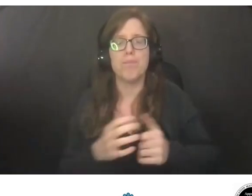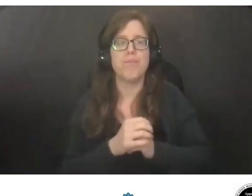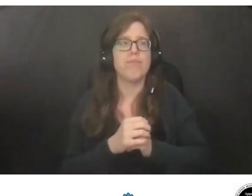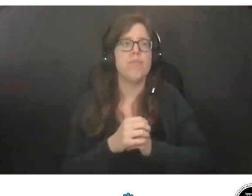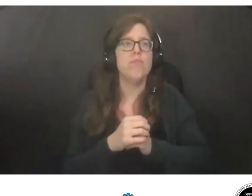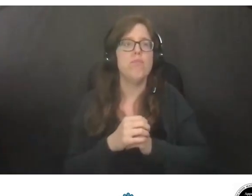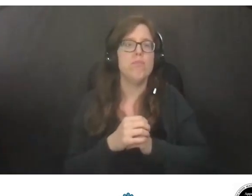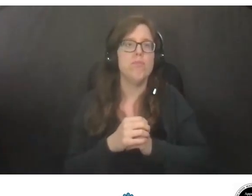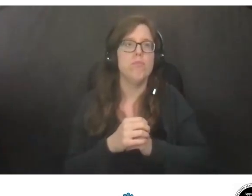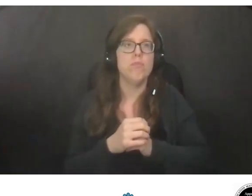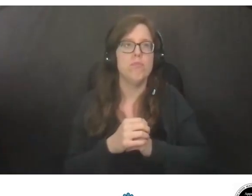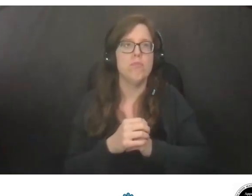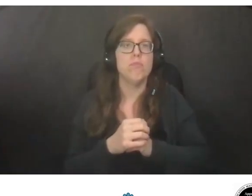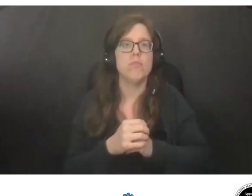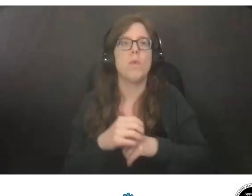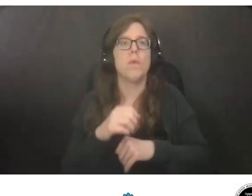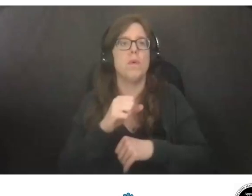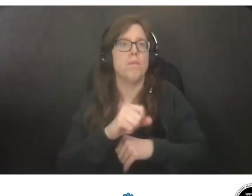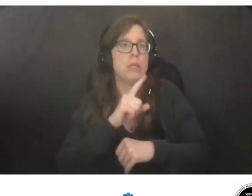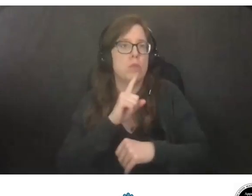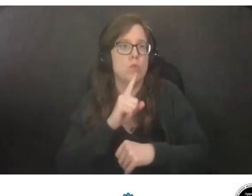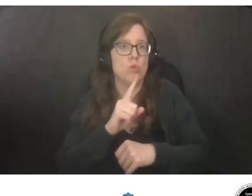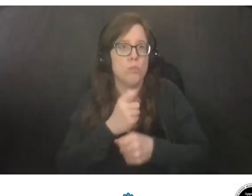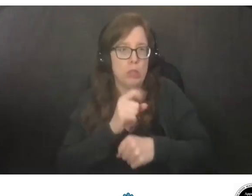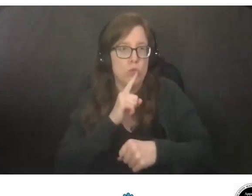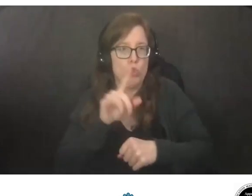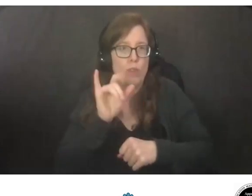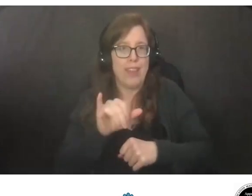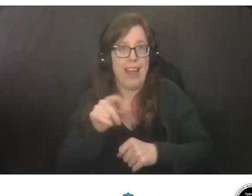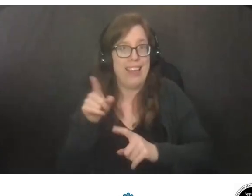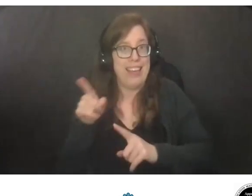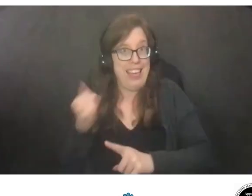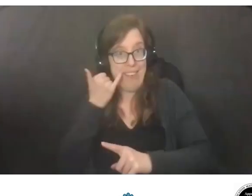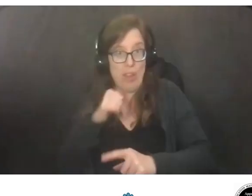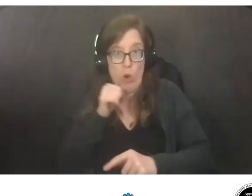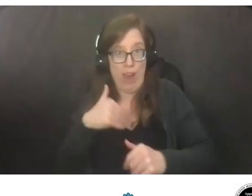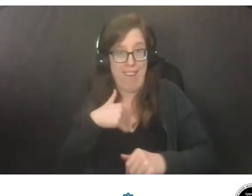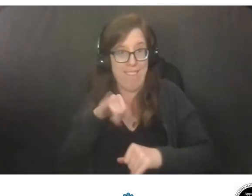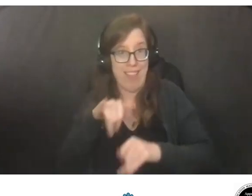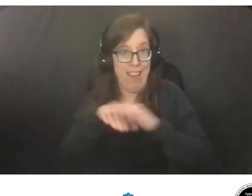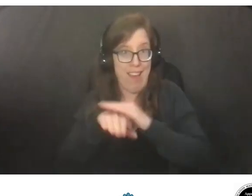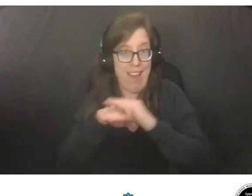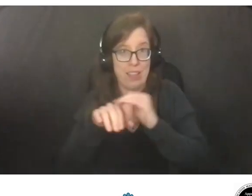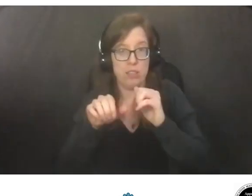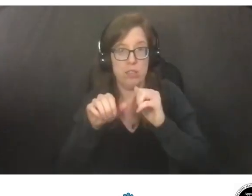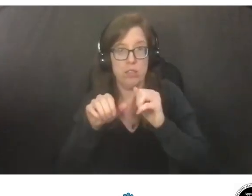And so, making sure that if they don't have the access to that information being visual